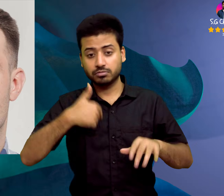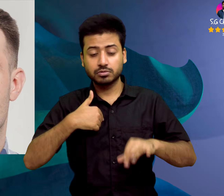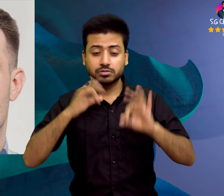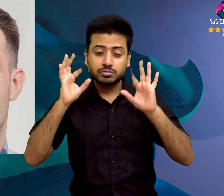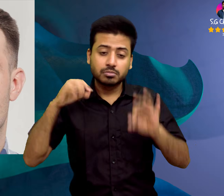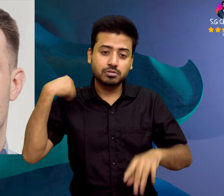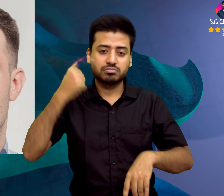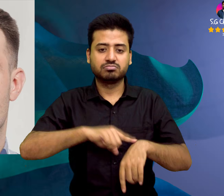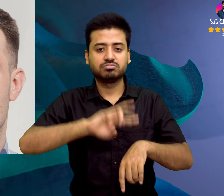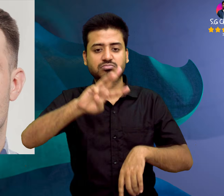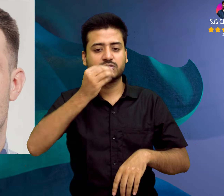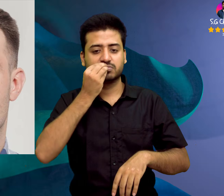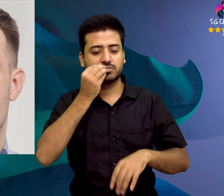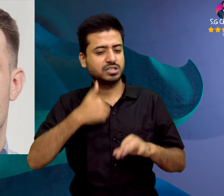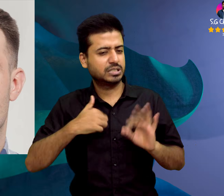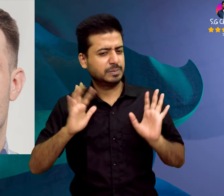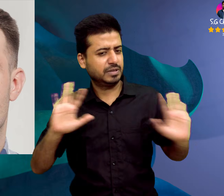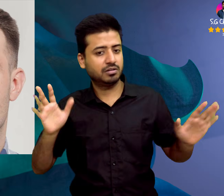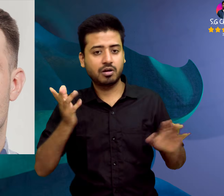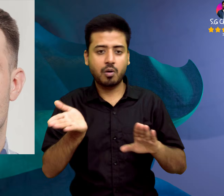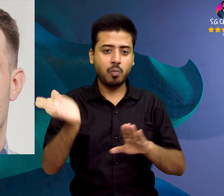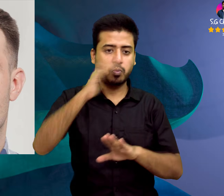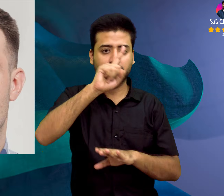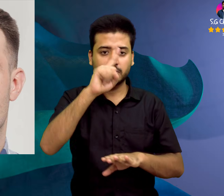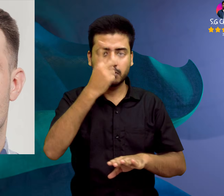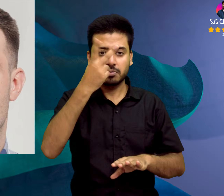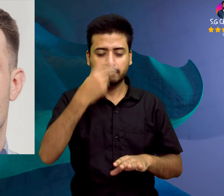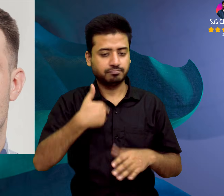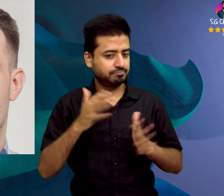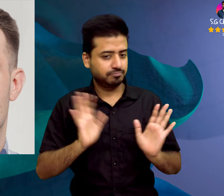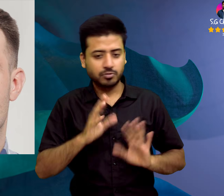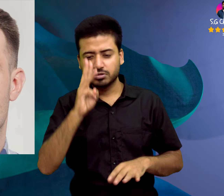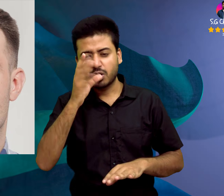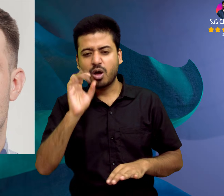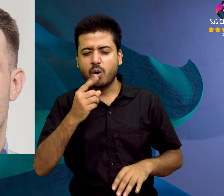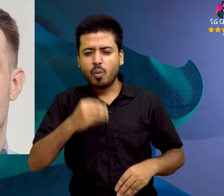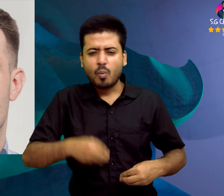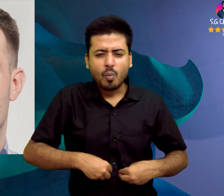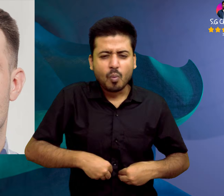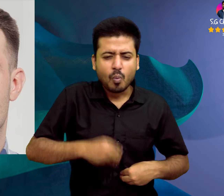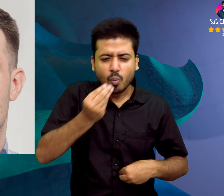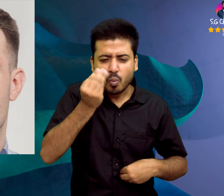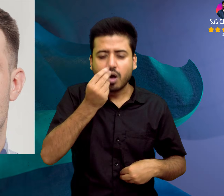observed in gastrointestinal smooth muscle during periods of fasting. Think of it as the digestive